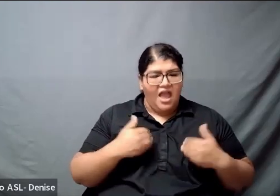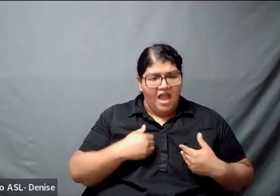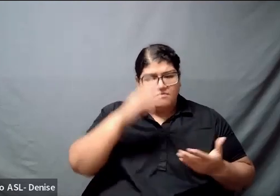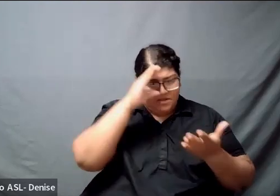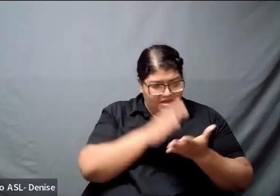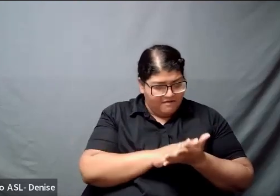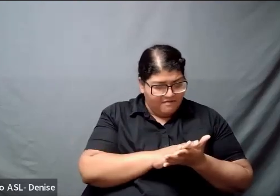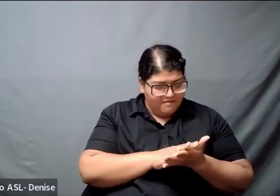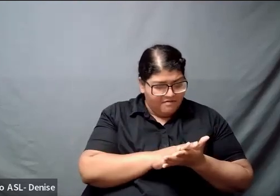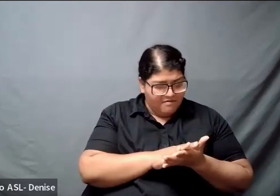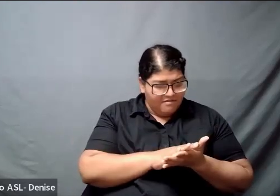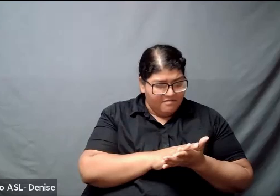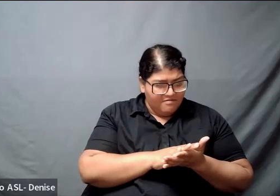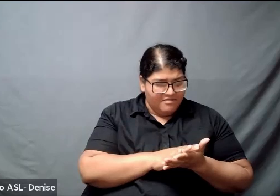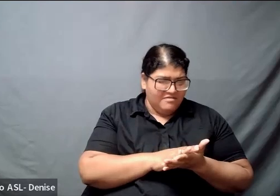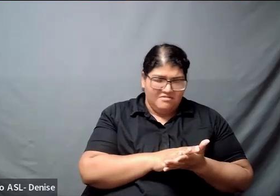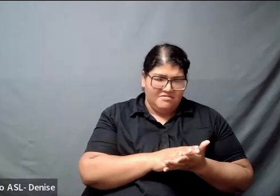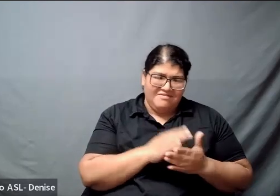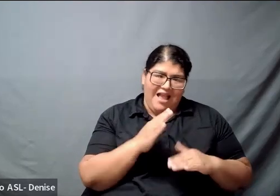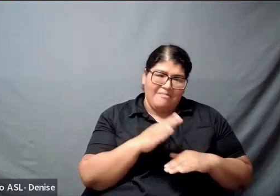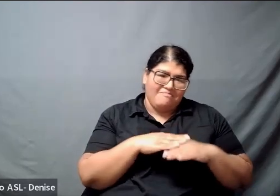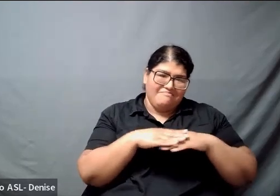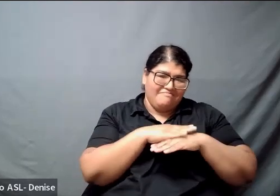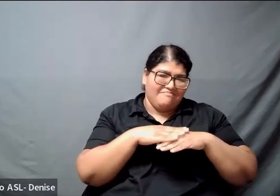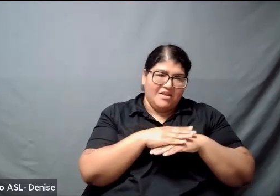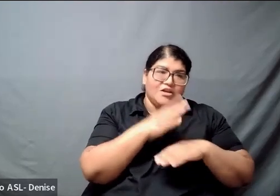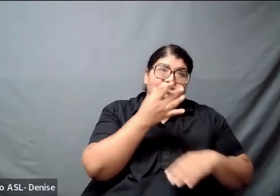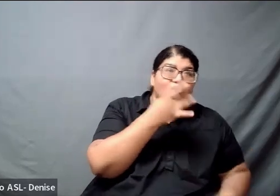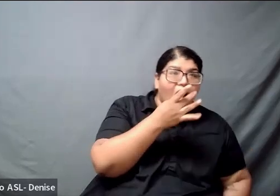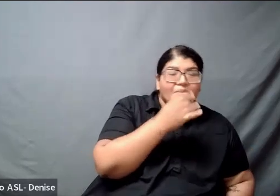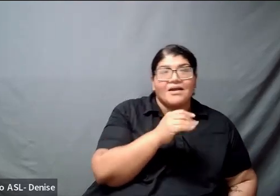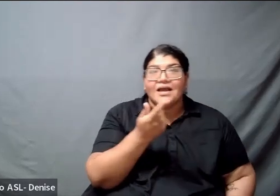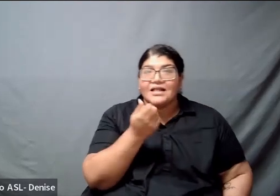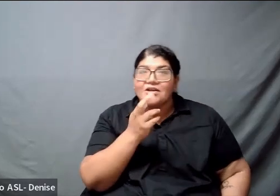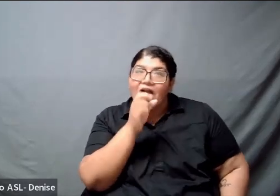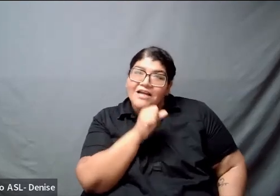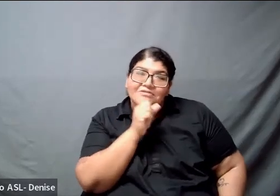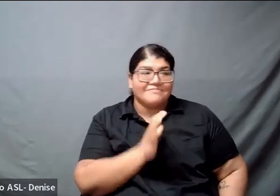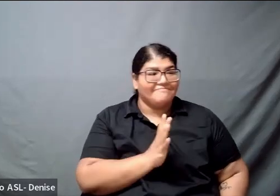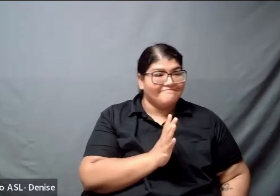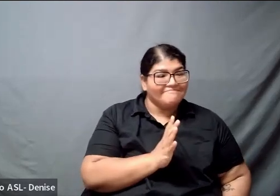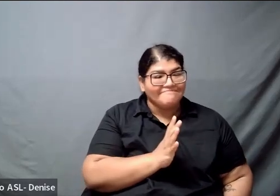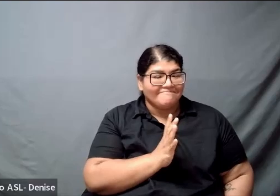I liked strawberry or I like glitter ice cream, but it's not fair for me to have glitter ice cream when someone else doesn't.